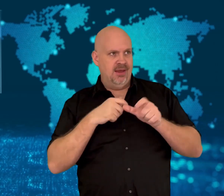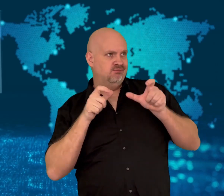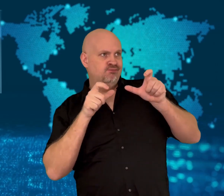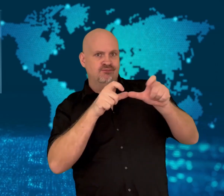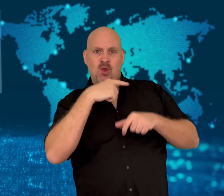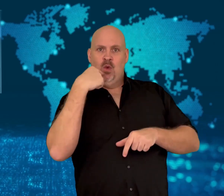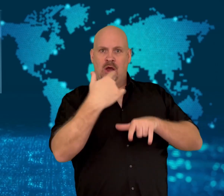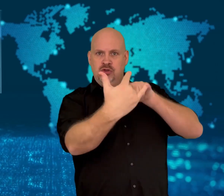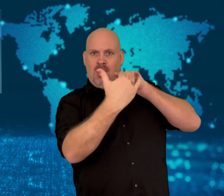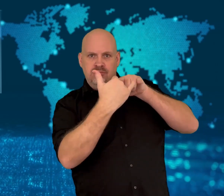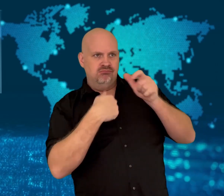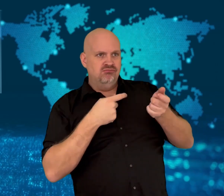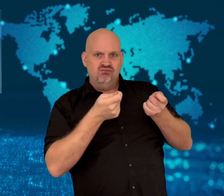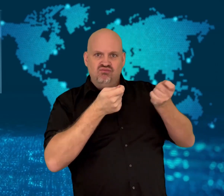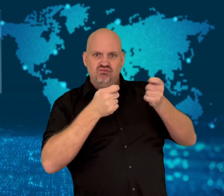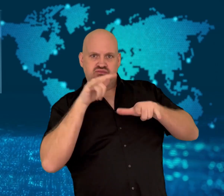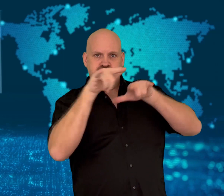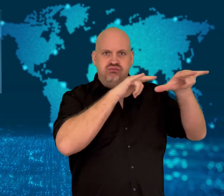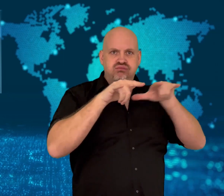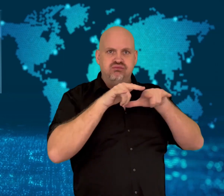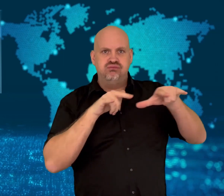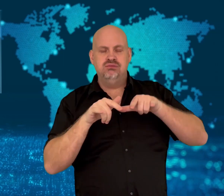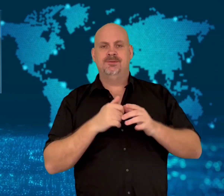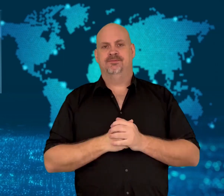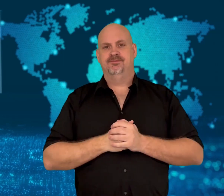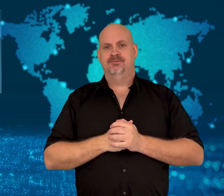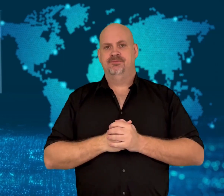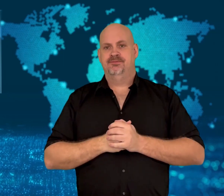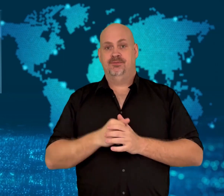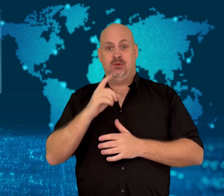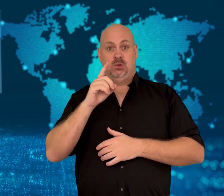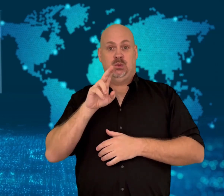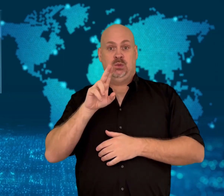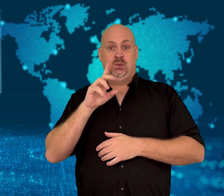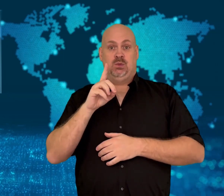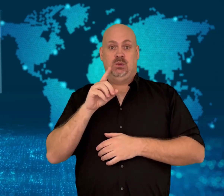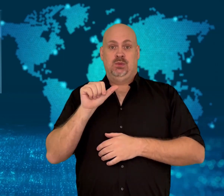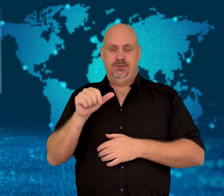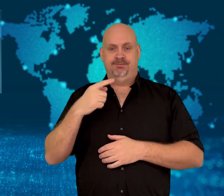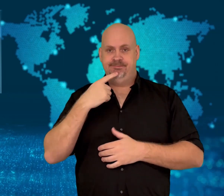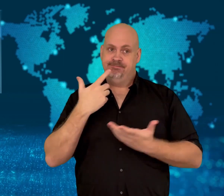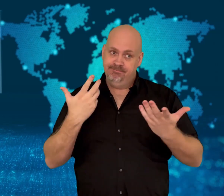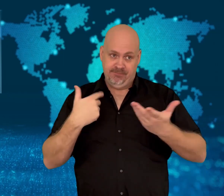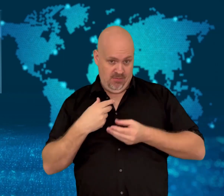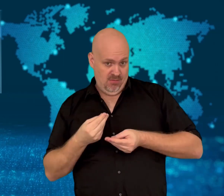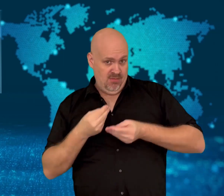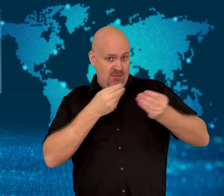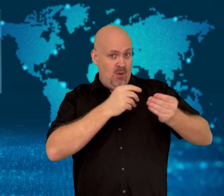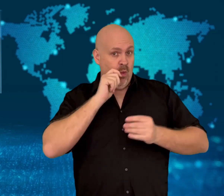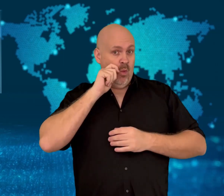Poland's President said that sending F-16 jets would be a problem because